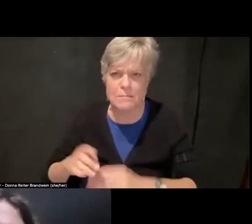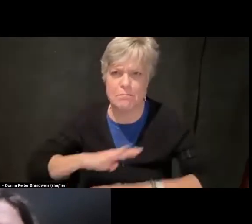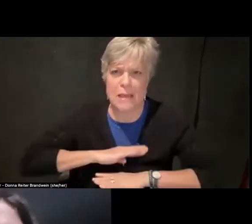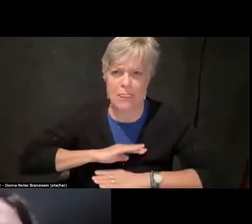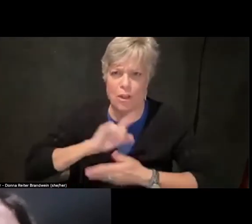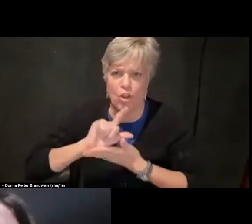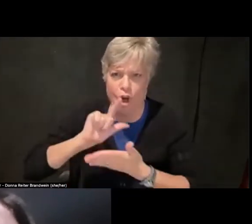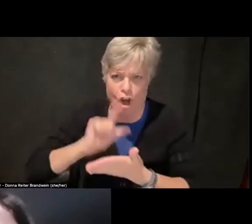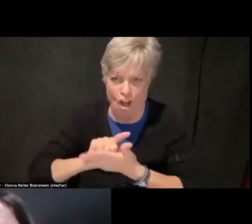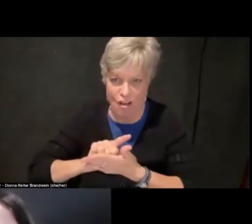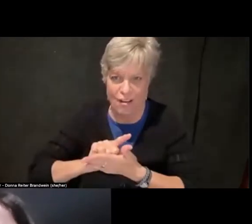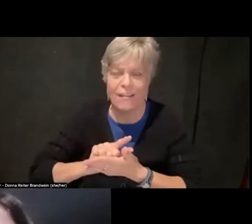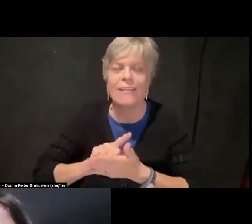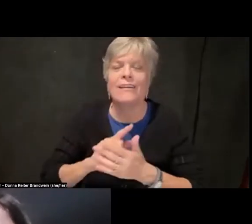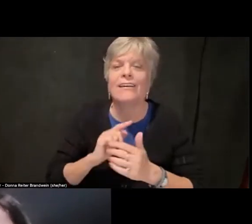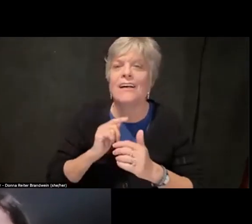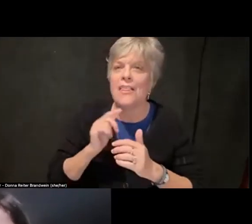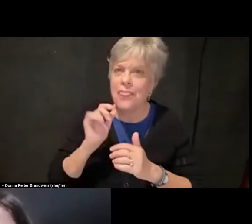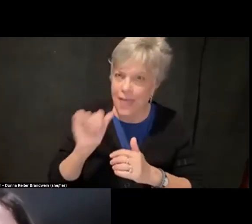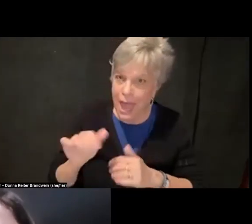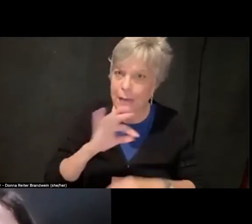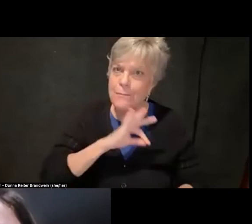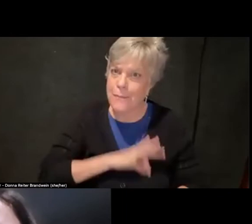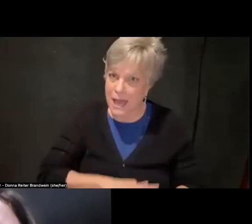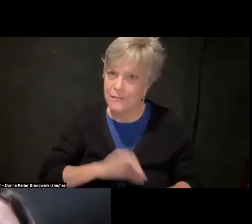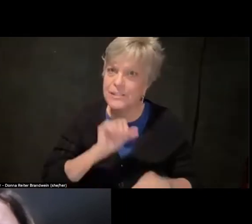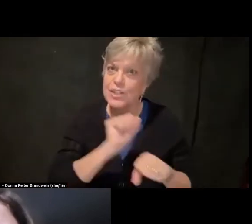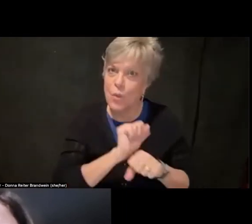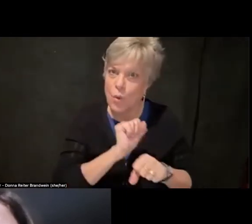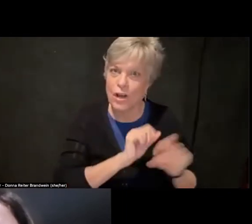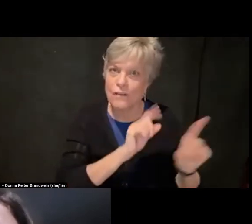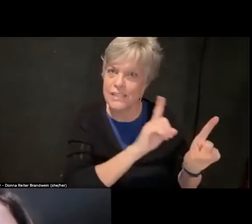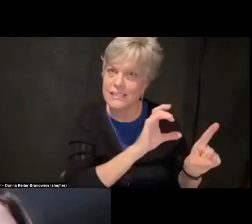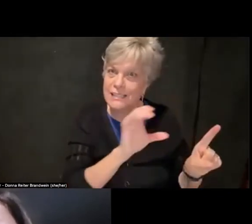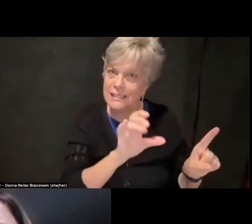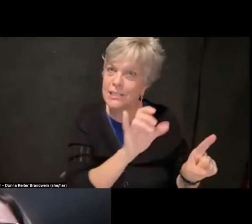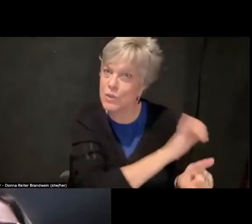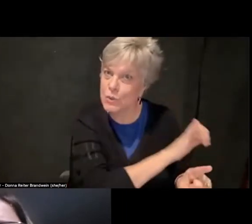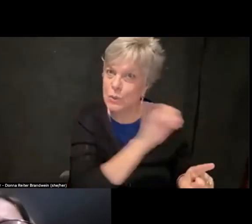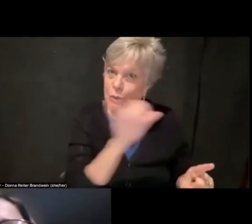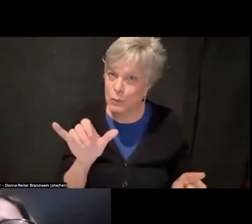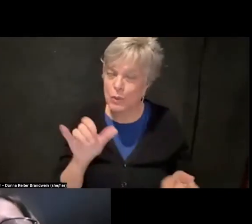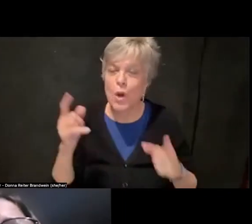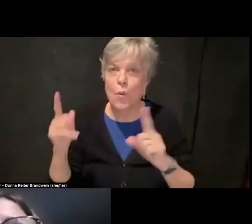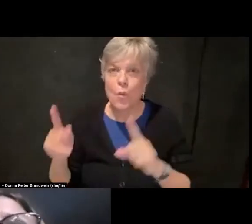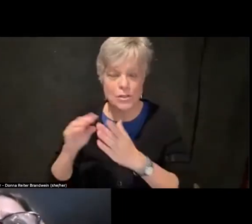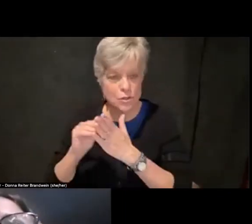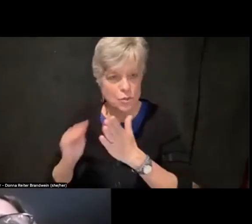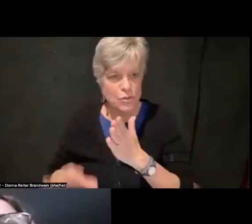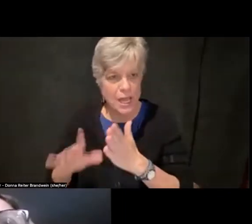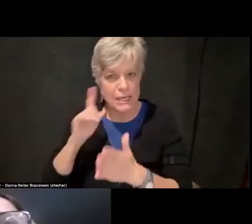of disability cultural centers as well. When students can explore their identity in this space,